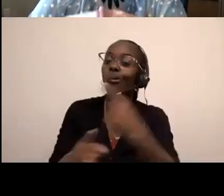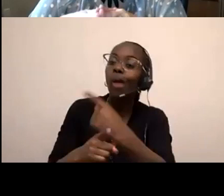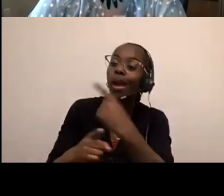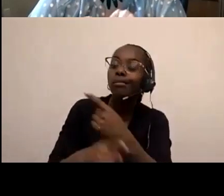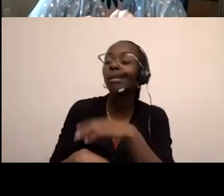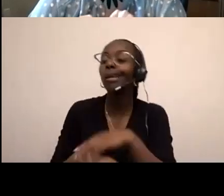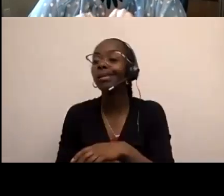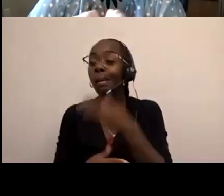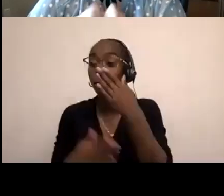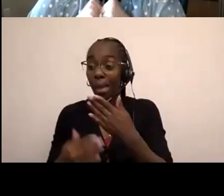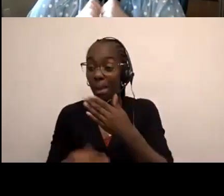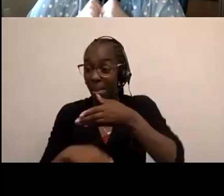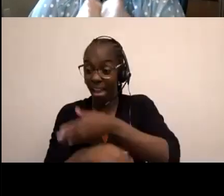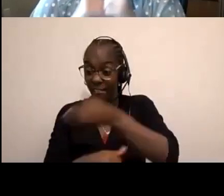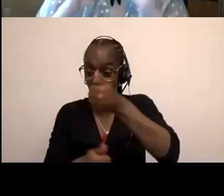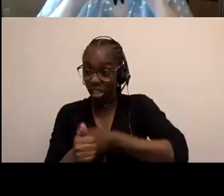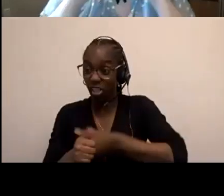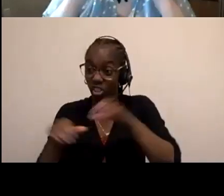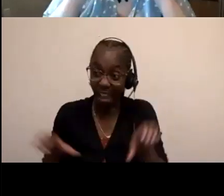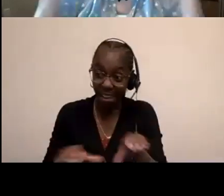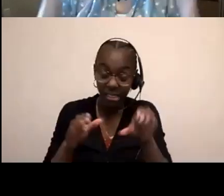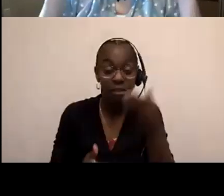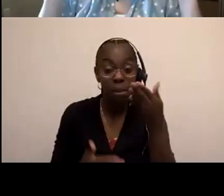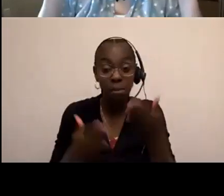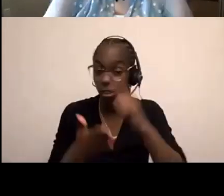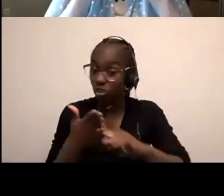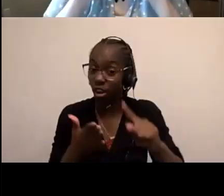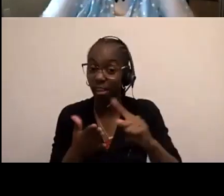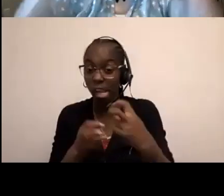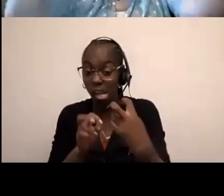ACTIVITY. SO THINK ABOUT YOUR KID IF THEY DIDN'T FALL IN